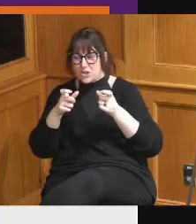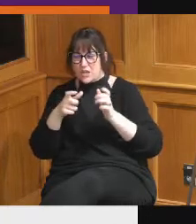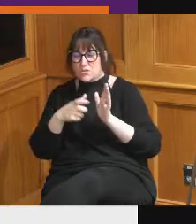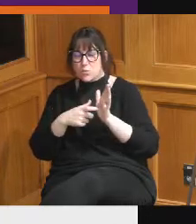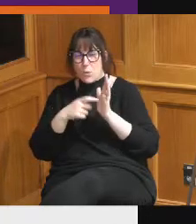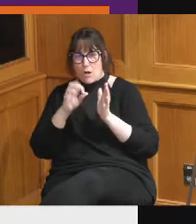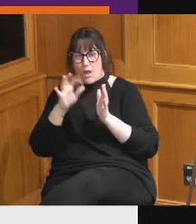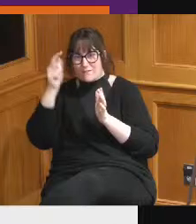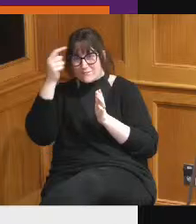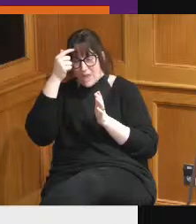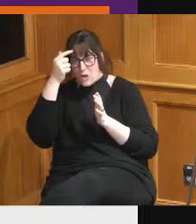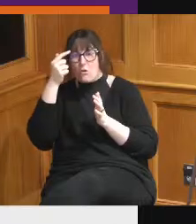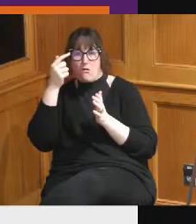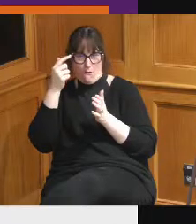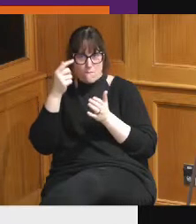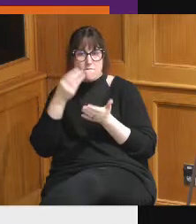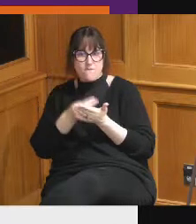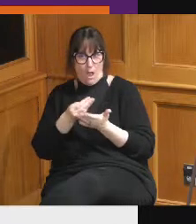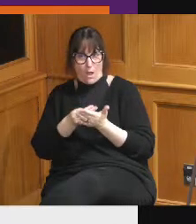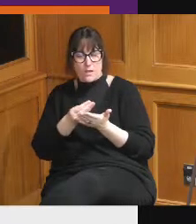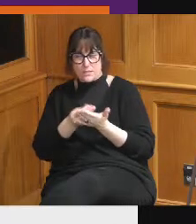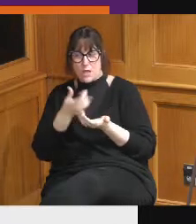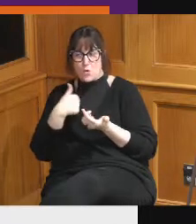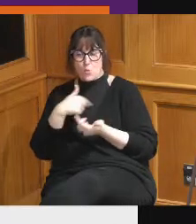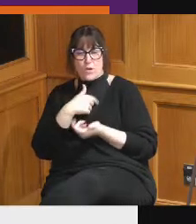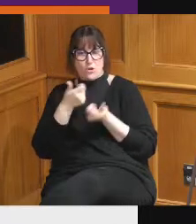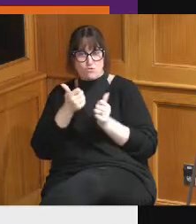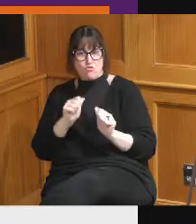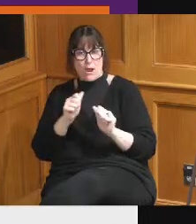and that's sort of the thing that we've been trying to make sure we do is we're going to be